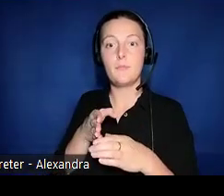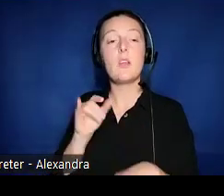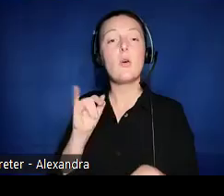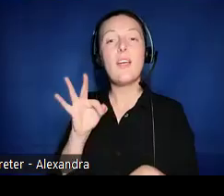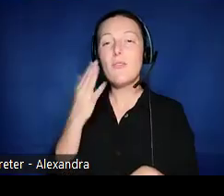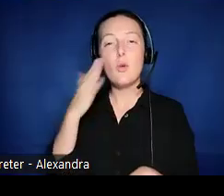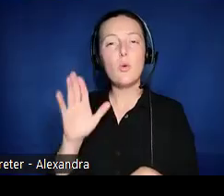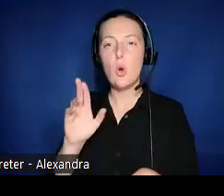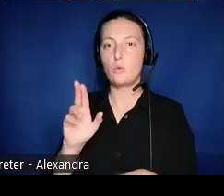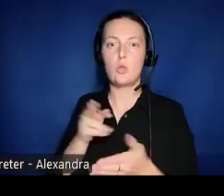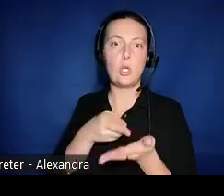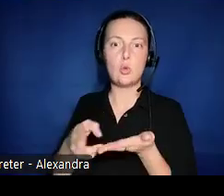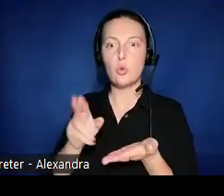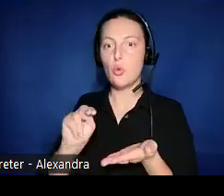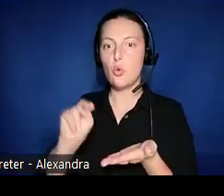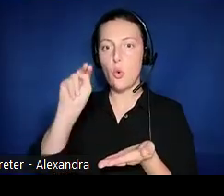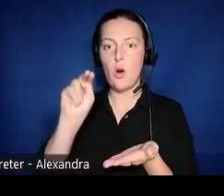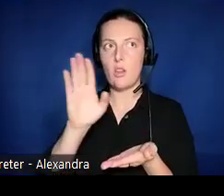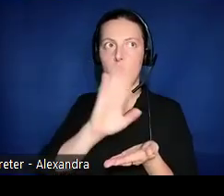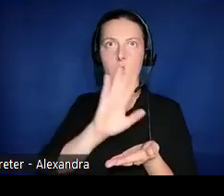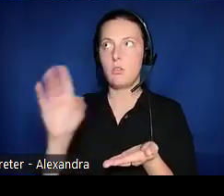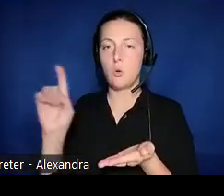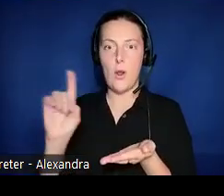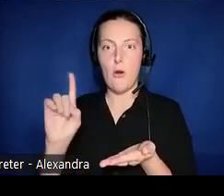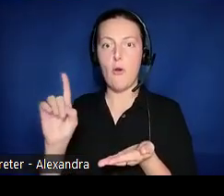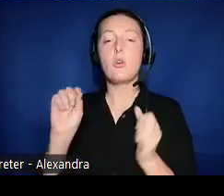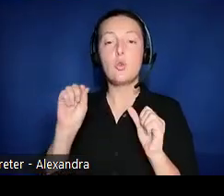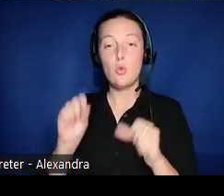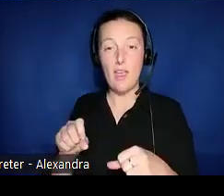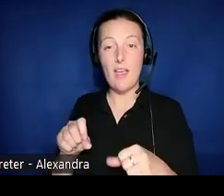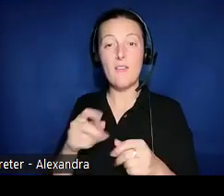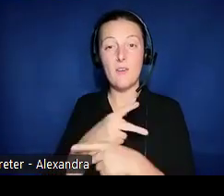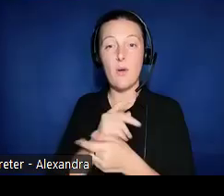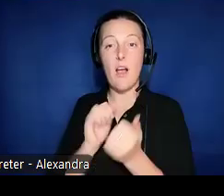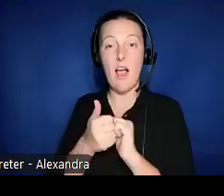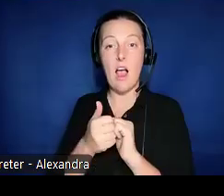out over the course of the day or over the course of several days by tracking where the shadows fall